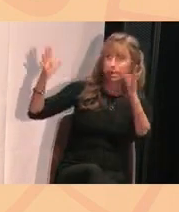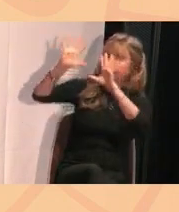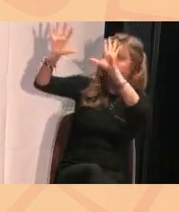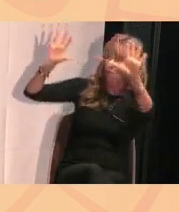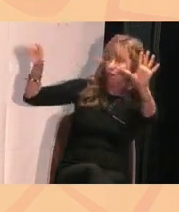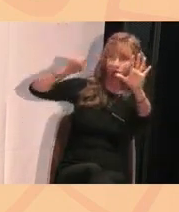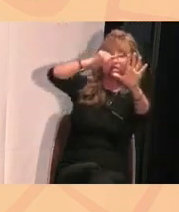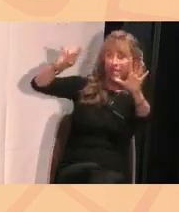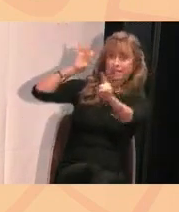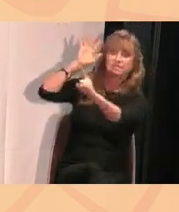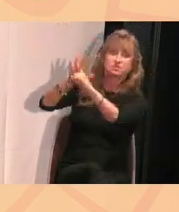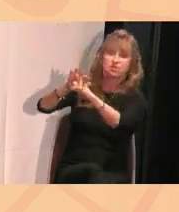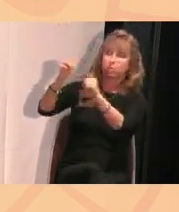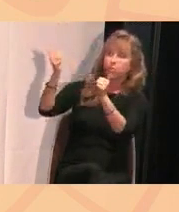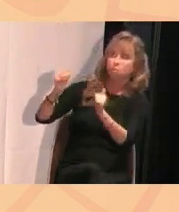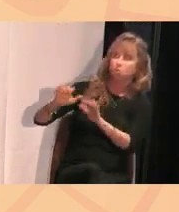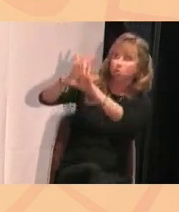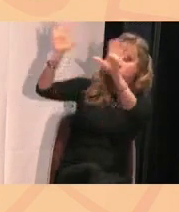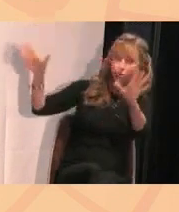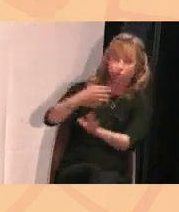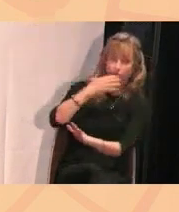going to do this artwork and curating